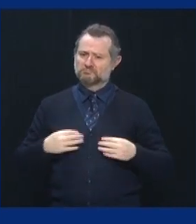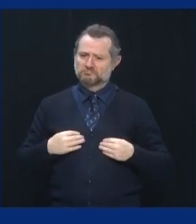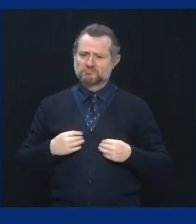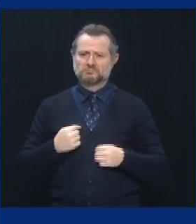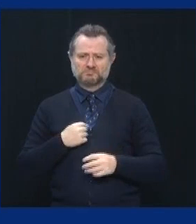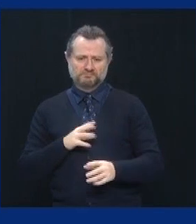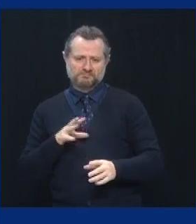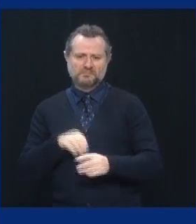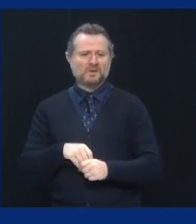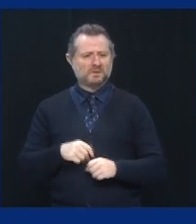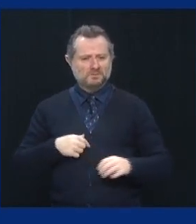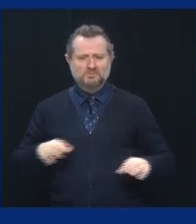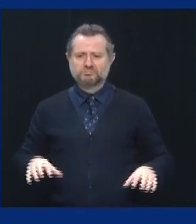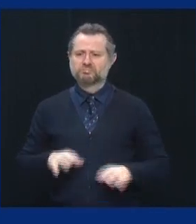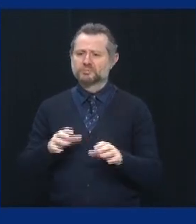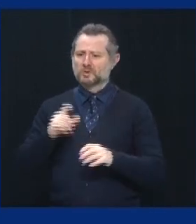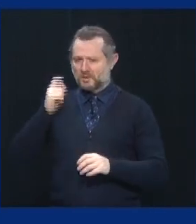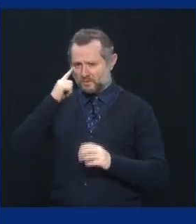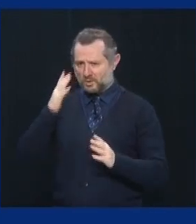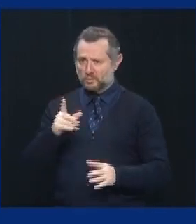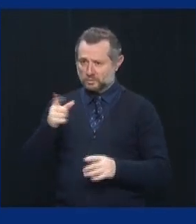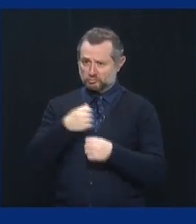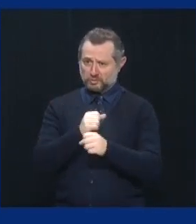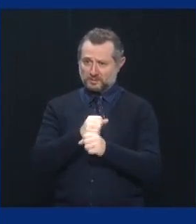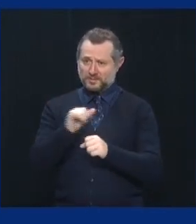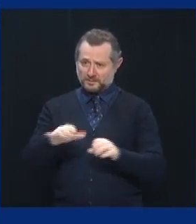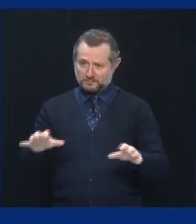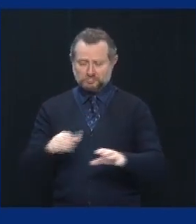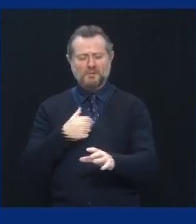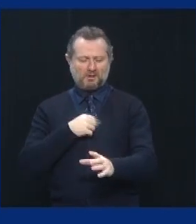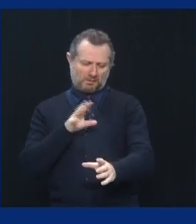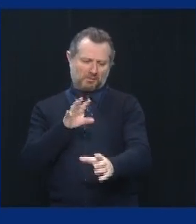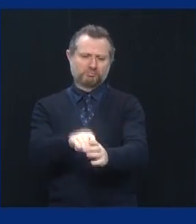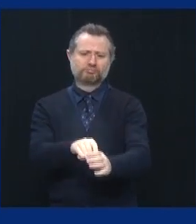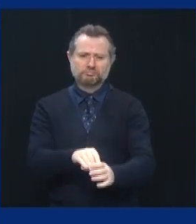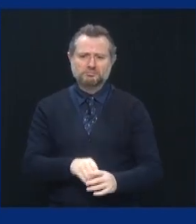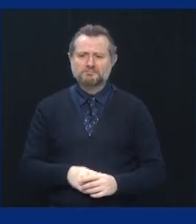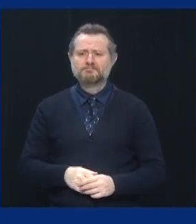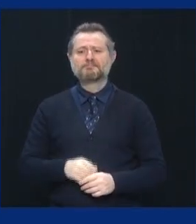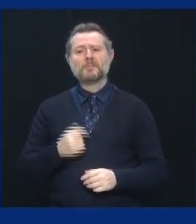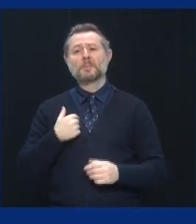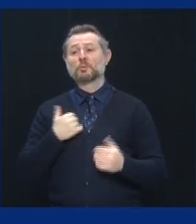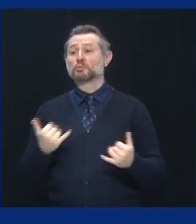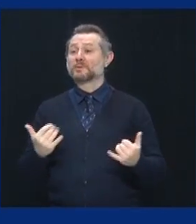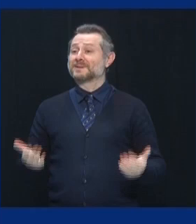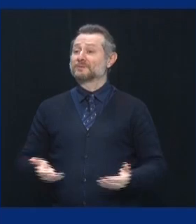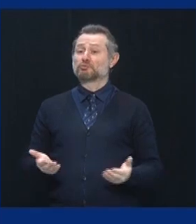PEOPLE TO THIS VIRUS. BUT WE'VE NEVER REALLY HESITATED TO BE A PART OF THE EFFORT THAT